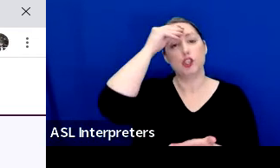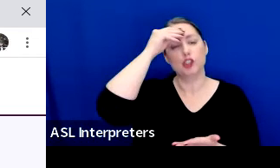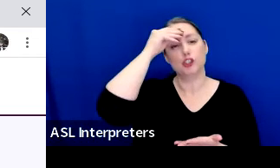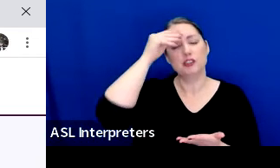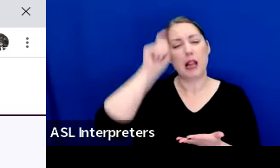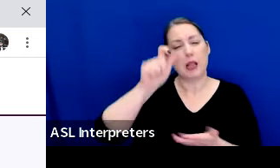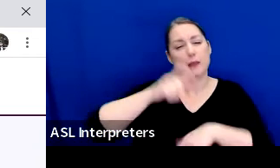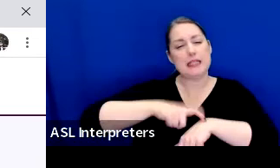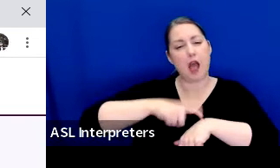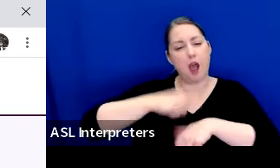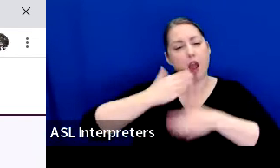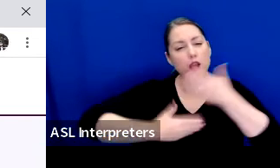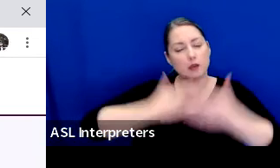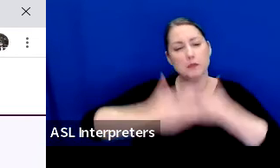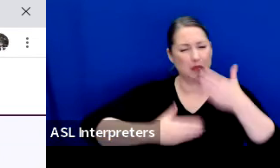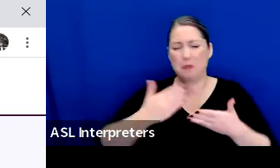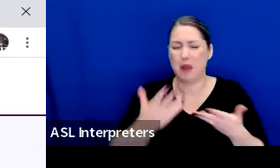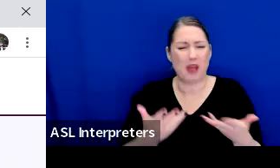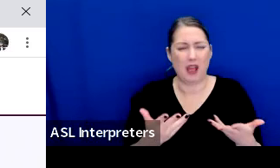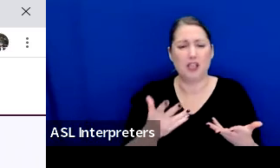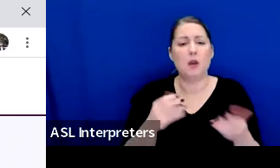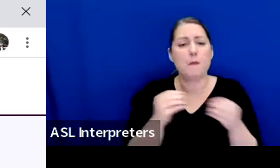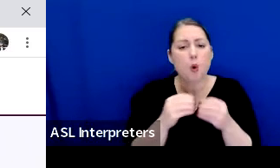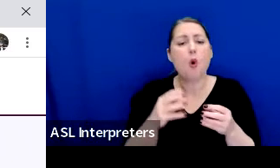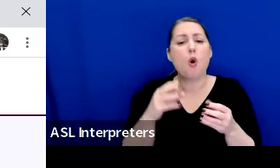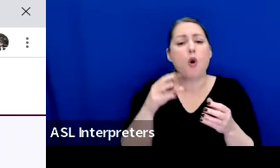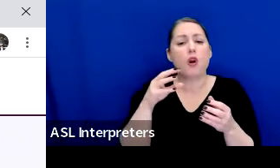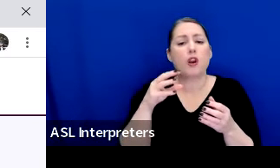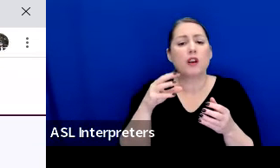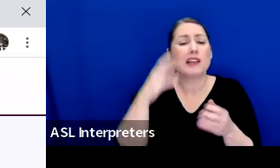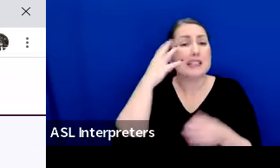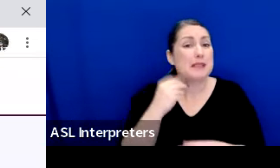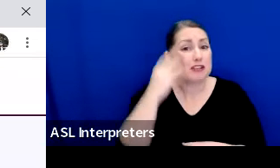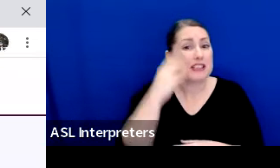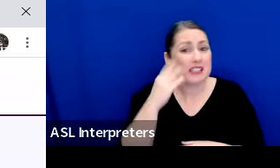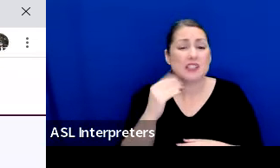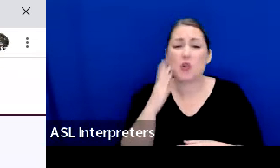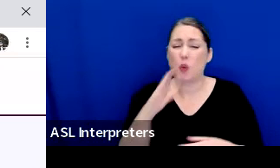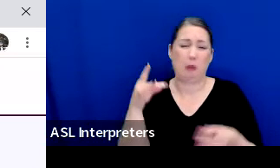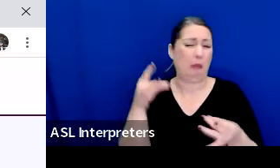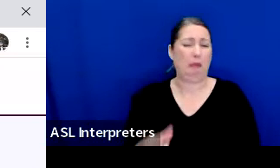But I tell you once you've done it, it's so much easier. OK, are there courses for physics of music? I have no idea.